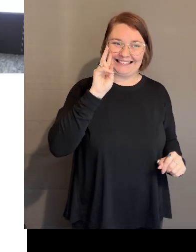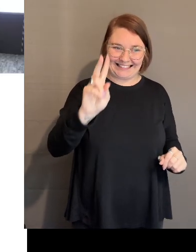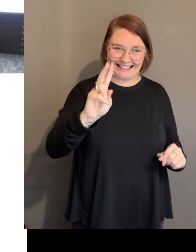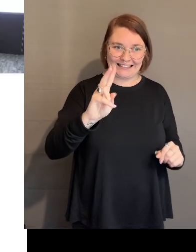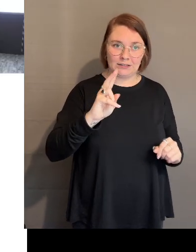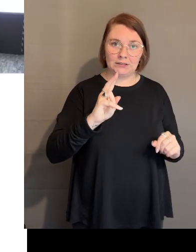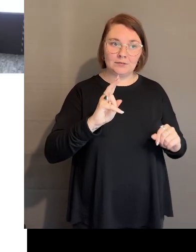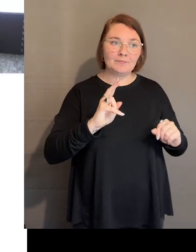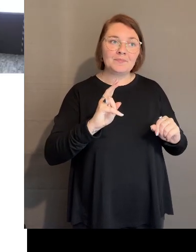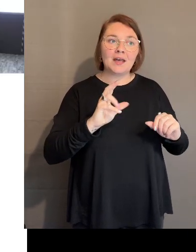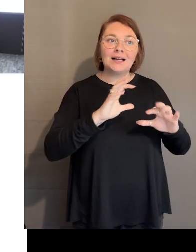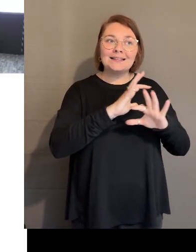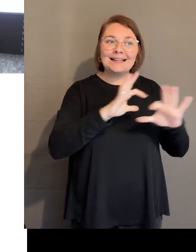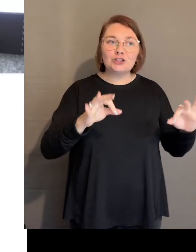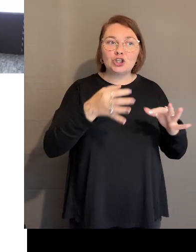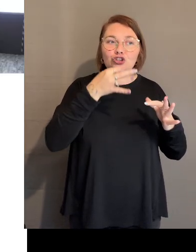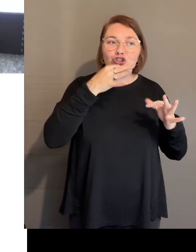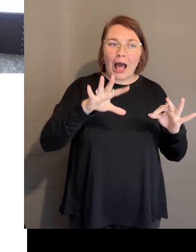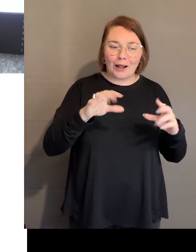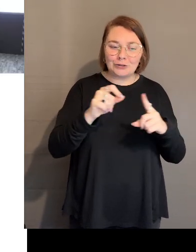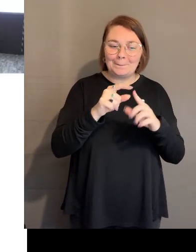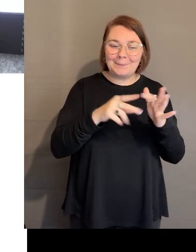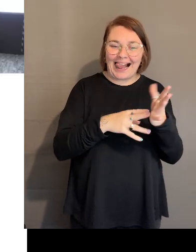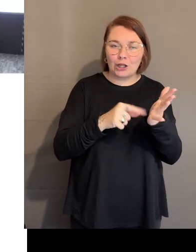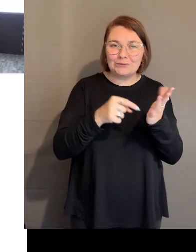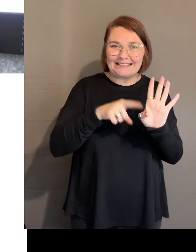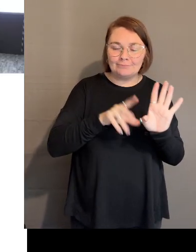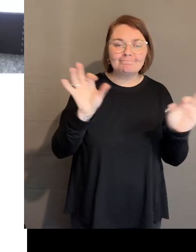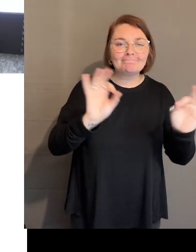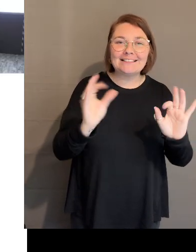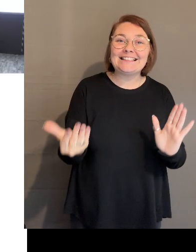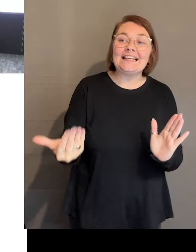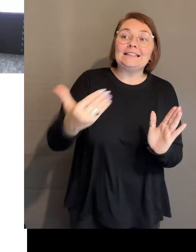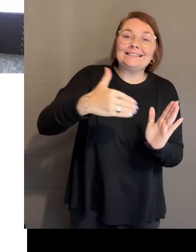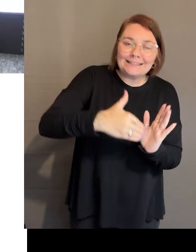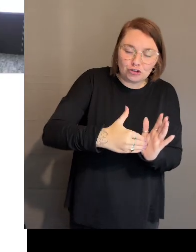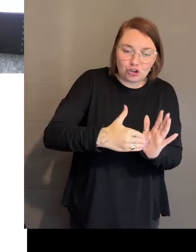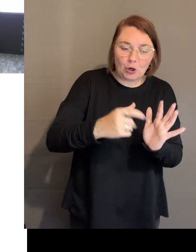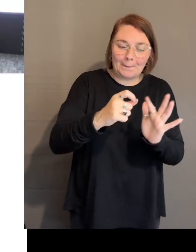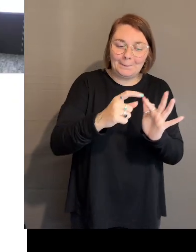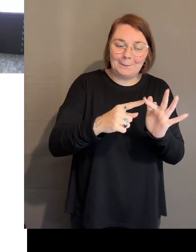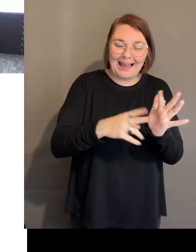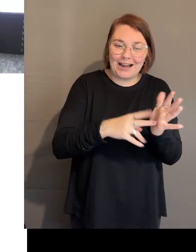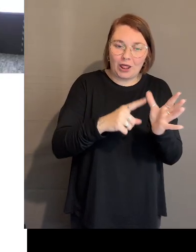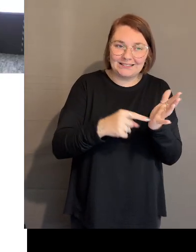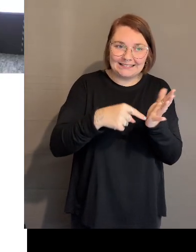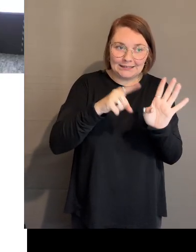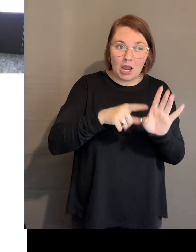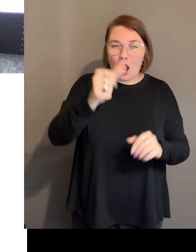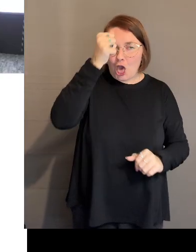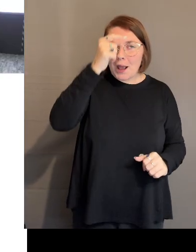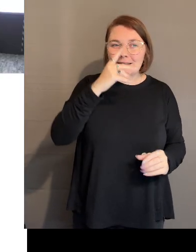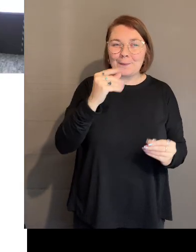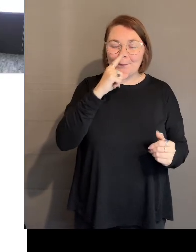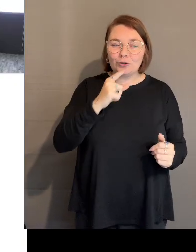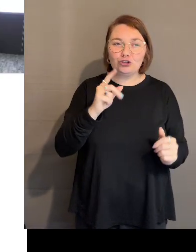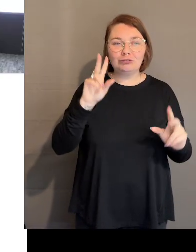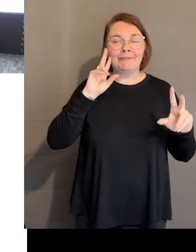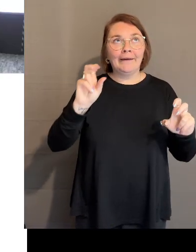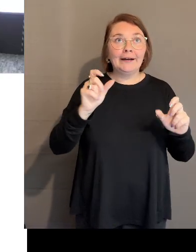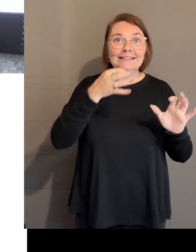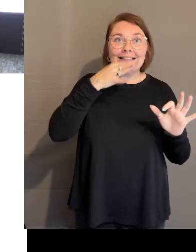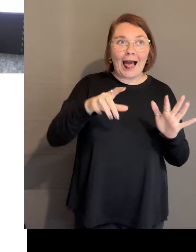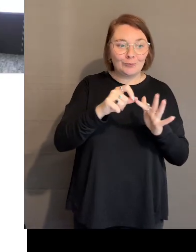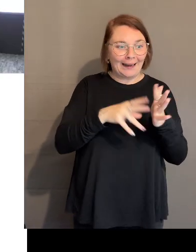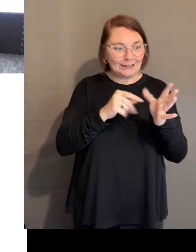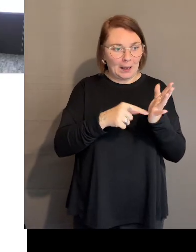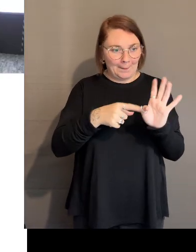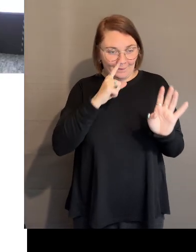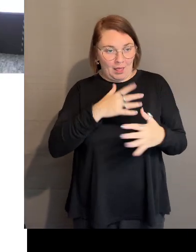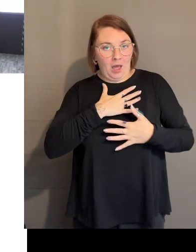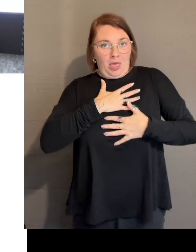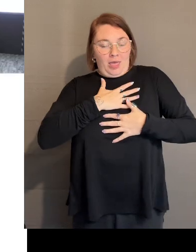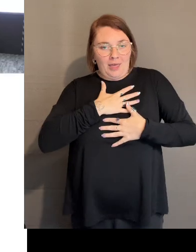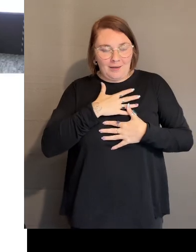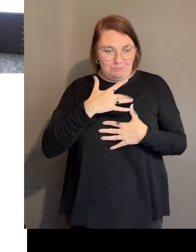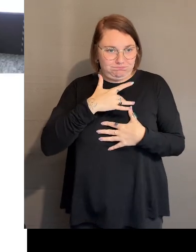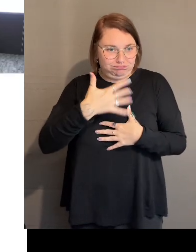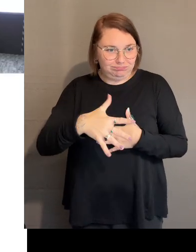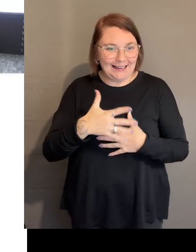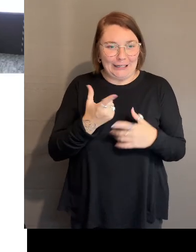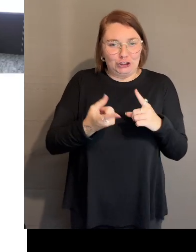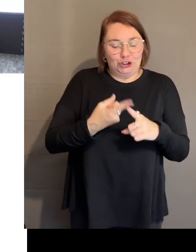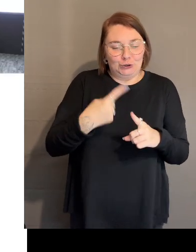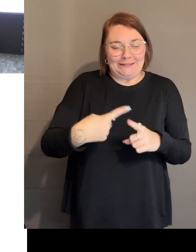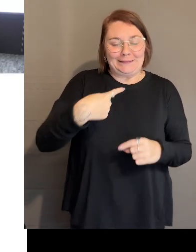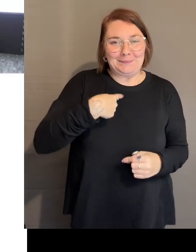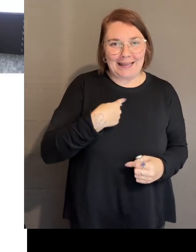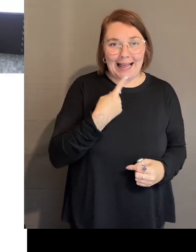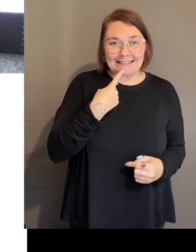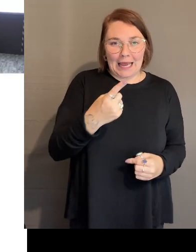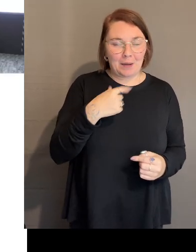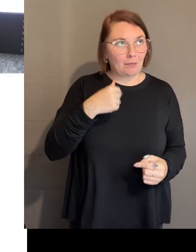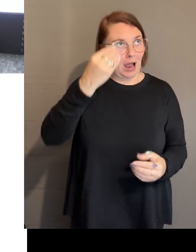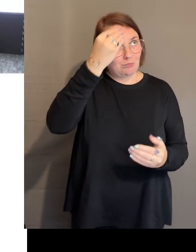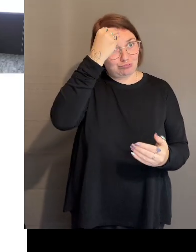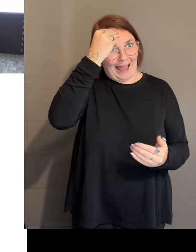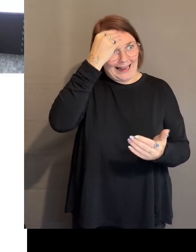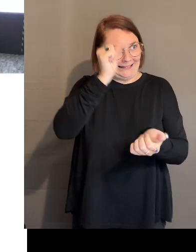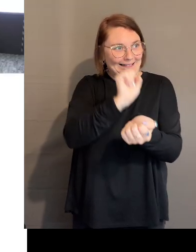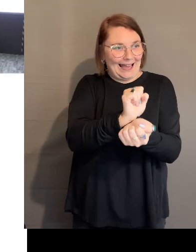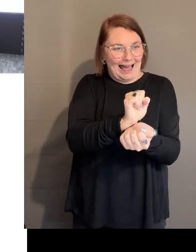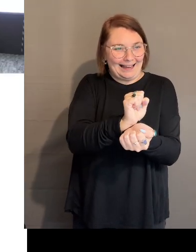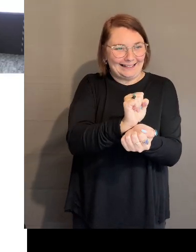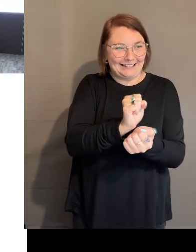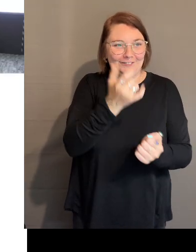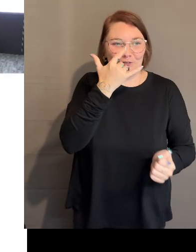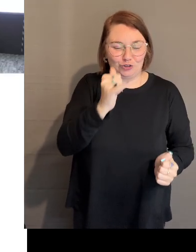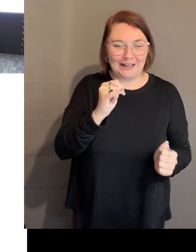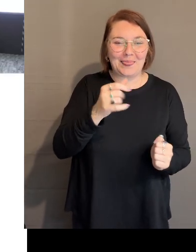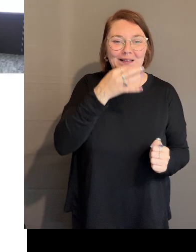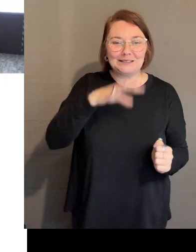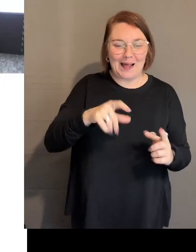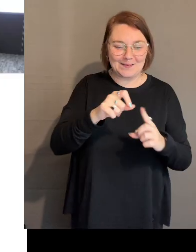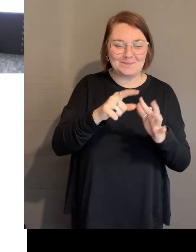Right? So this is not the child penalty, this is the additional penalty. I know some people react to when we economists call it a child penalty. Excuse me to keep saying this, but it's engraved in my brain, unfortunately.